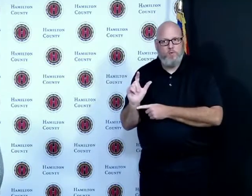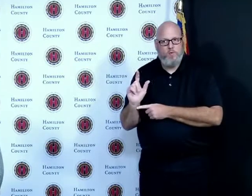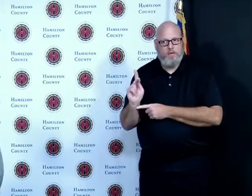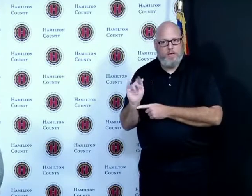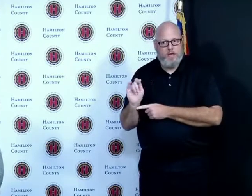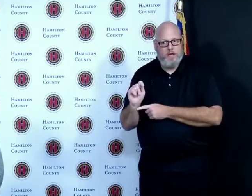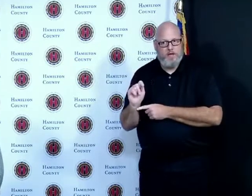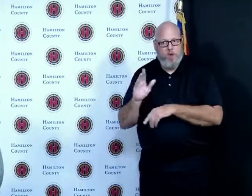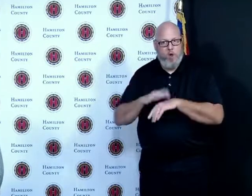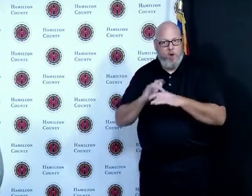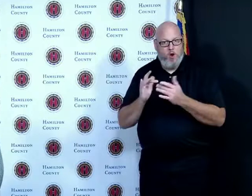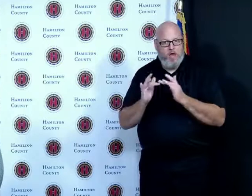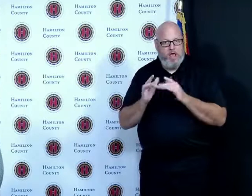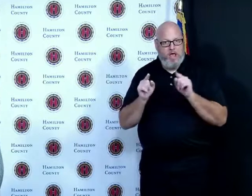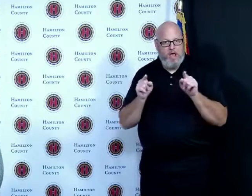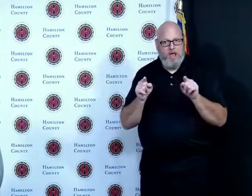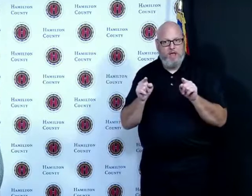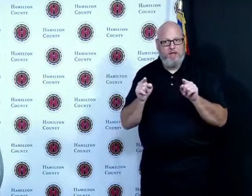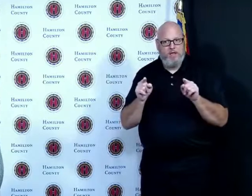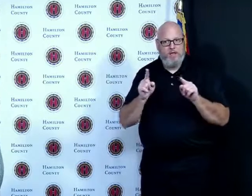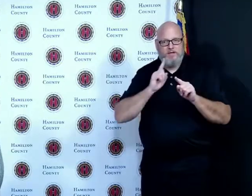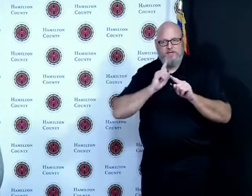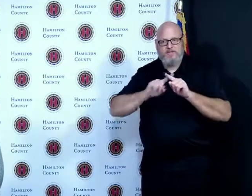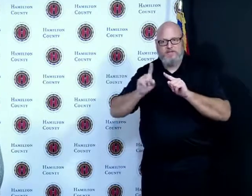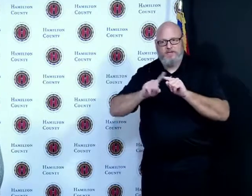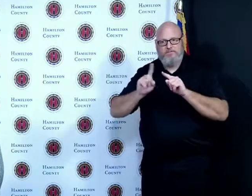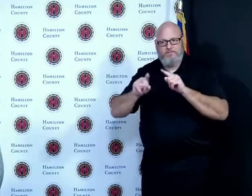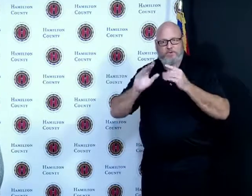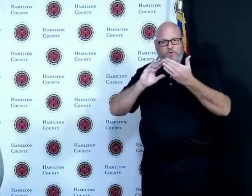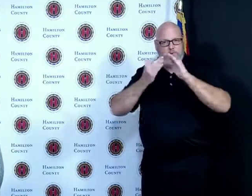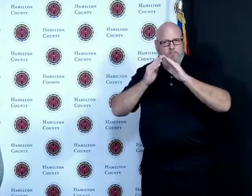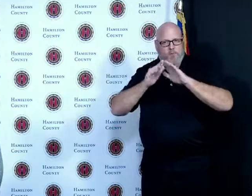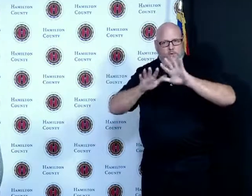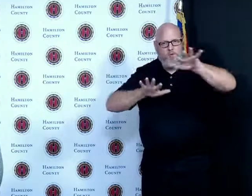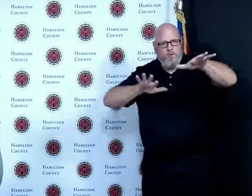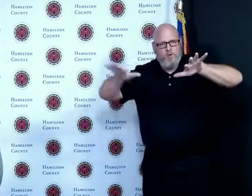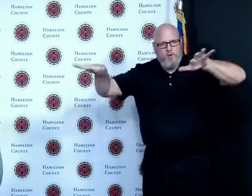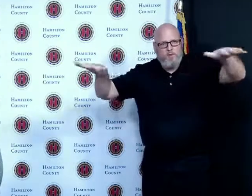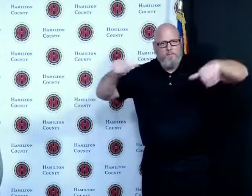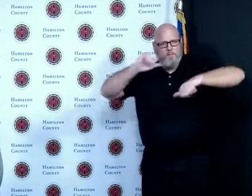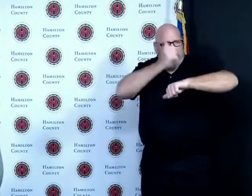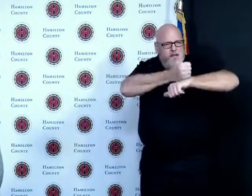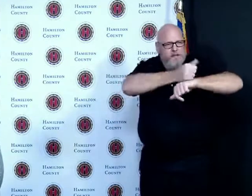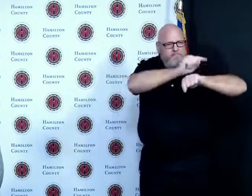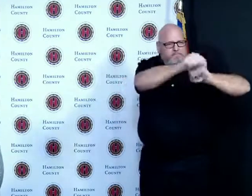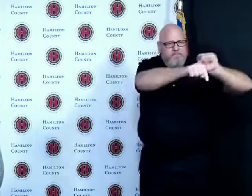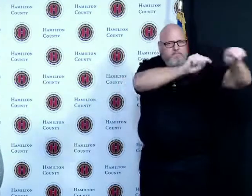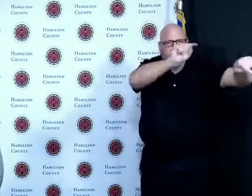through a variety of community-based organizations systems and et cetera anyone that is interfacing